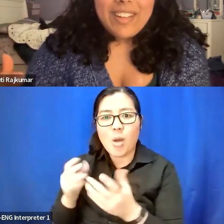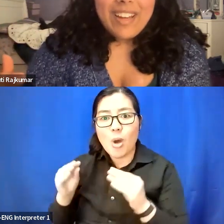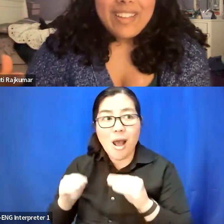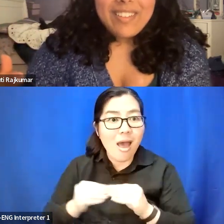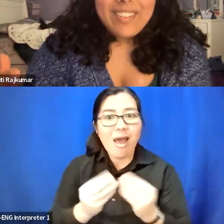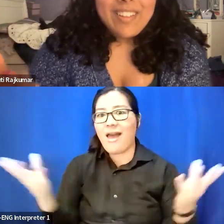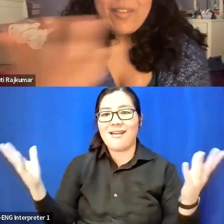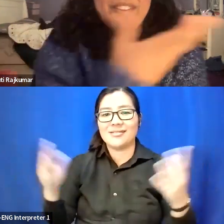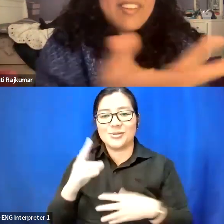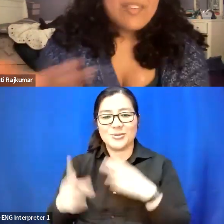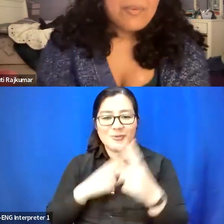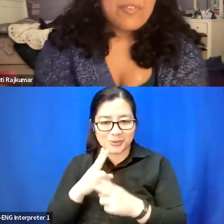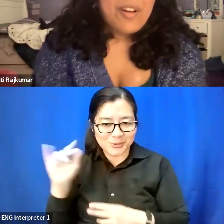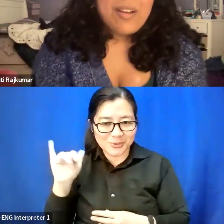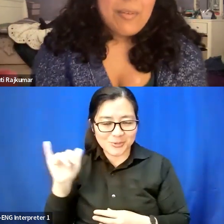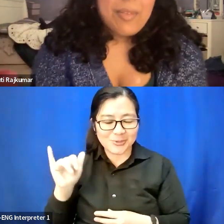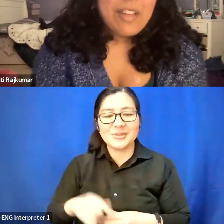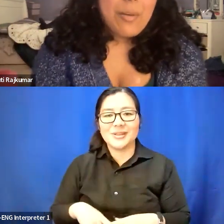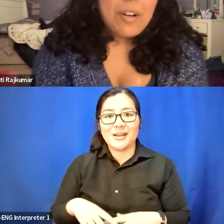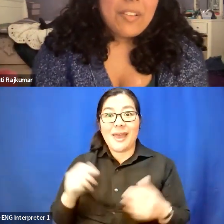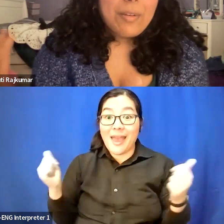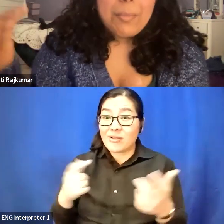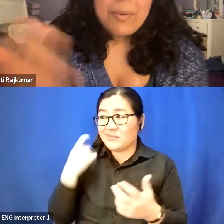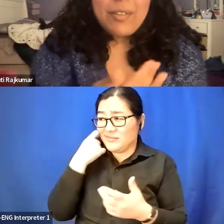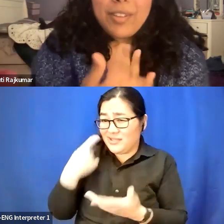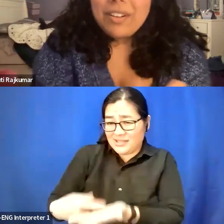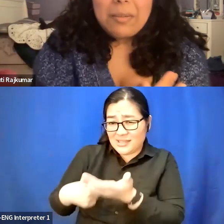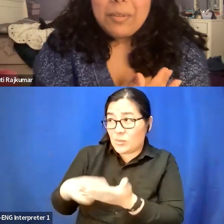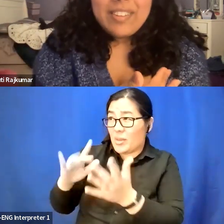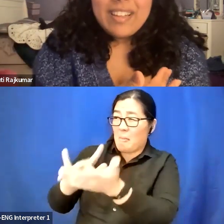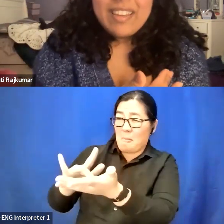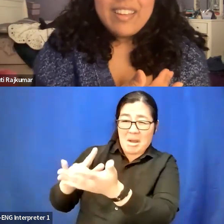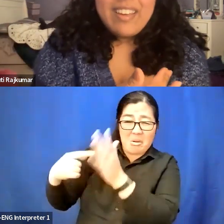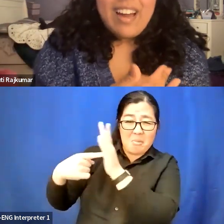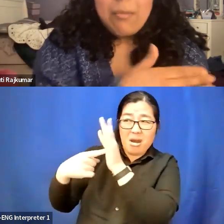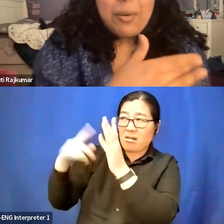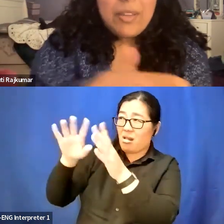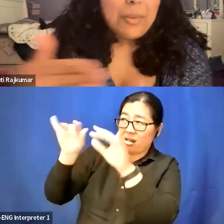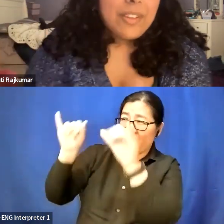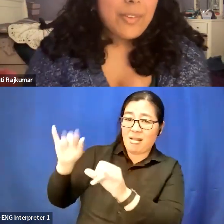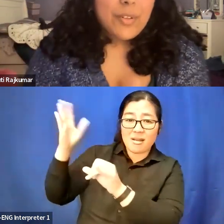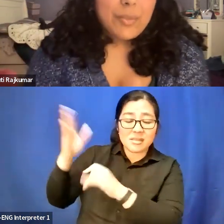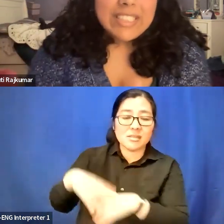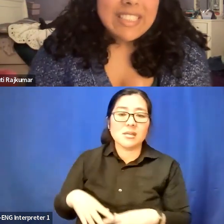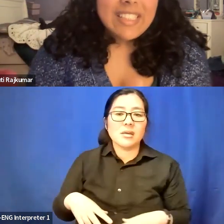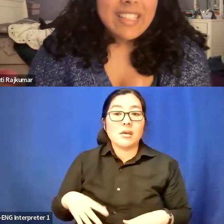Like in all the things that we were just talking about with the medical model, I remember when I was younger, I would always think like I'm going through this for a reason,